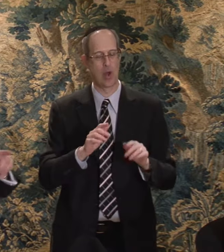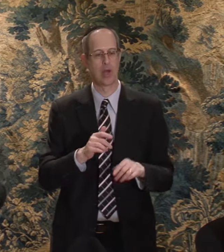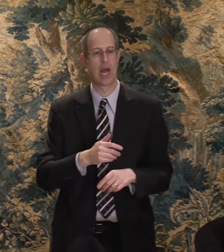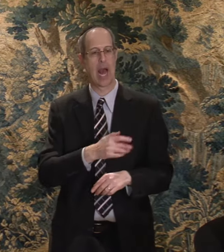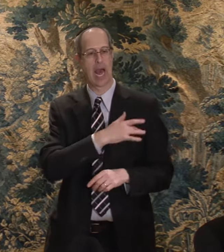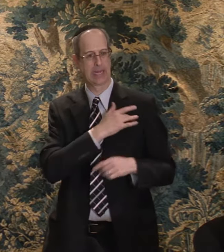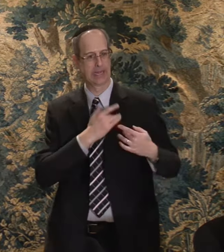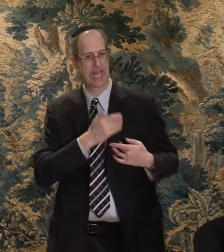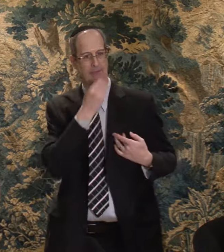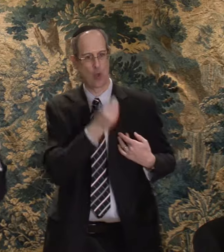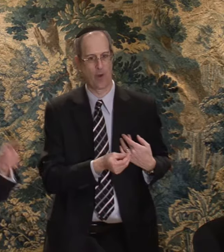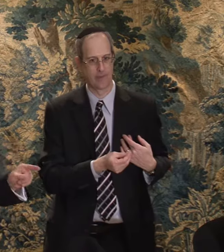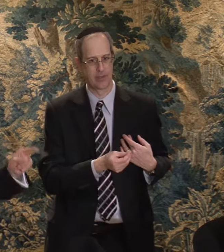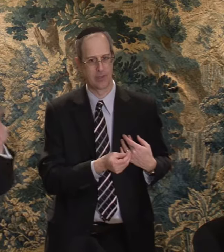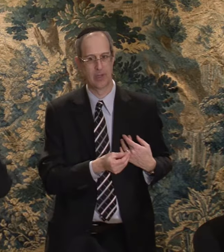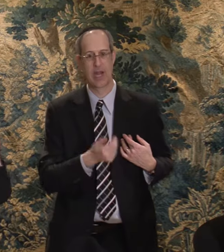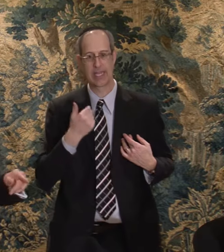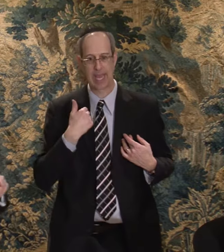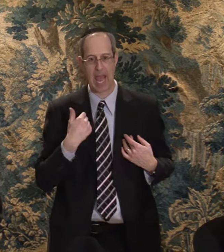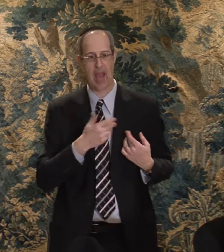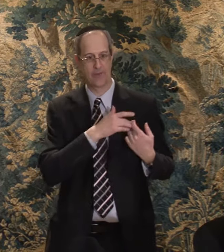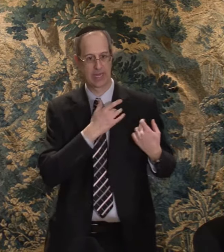said you're right because if you have a lifetime then you're gonna have all the